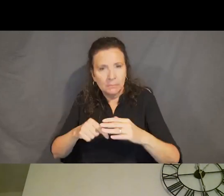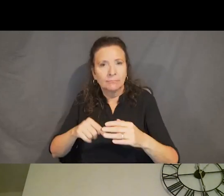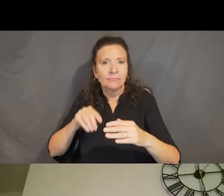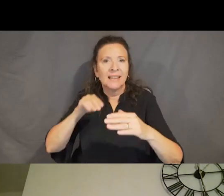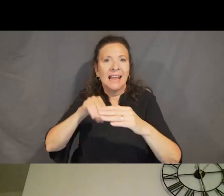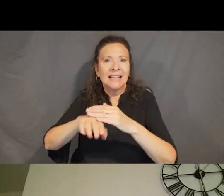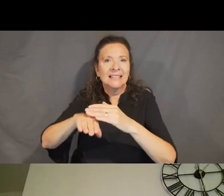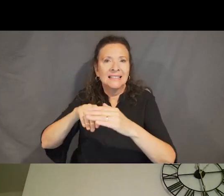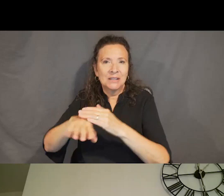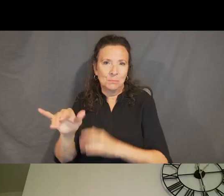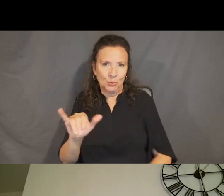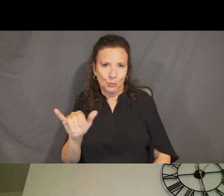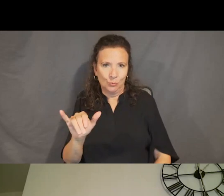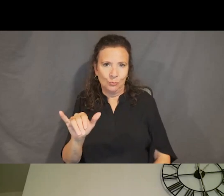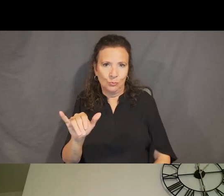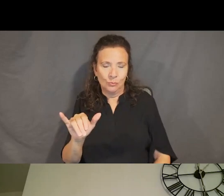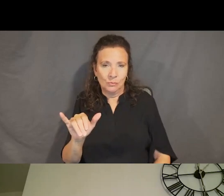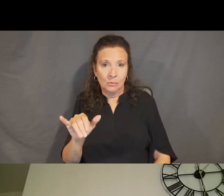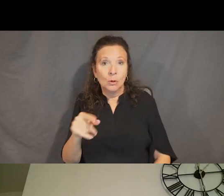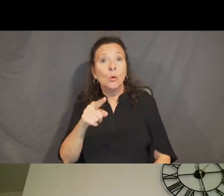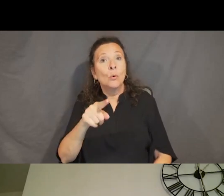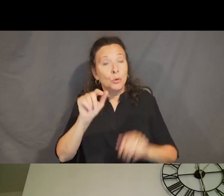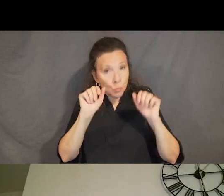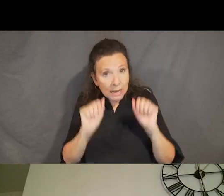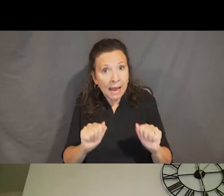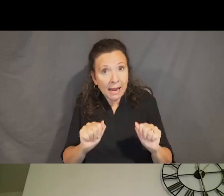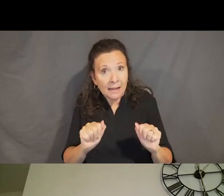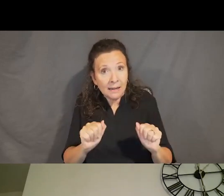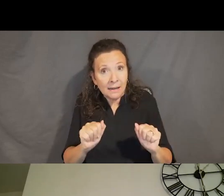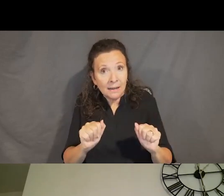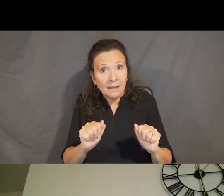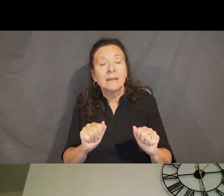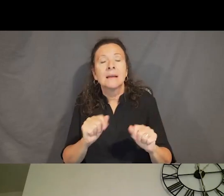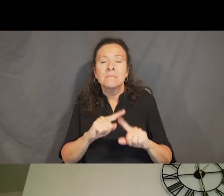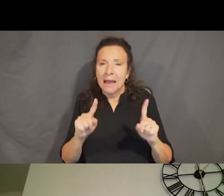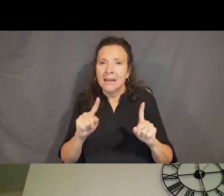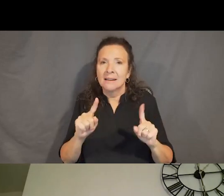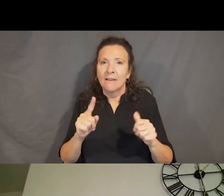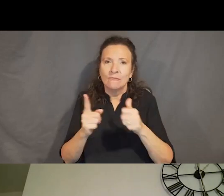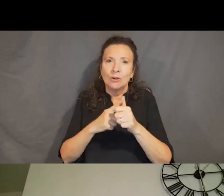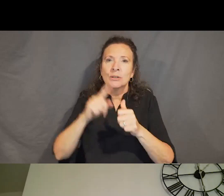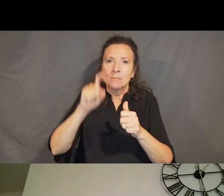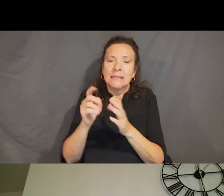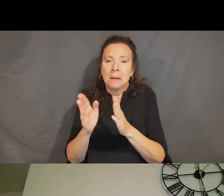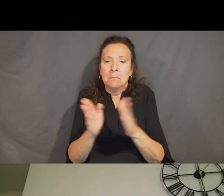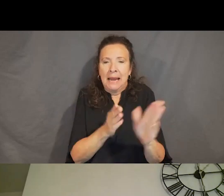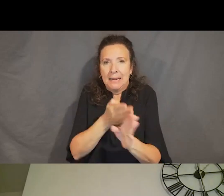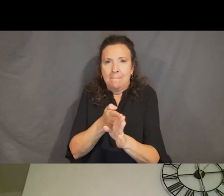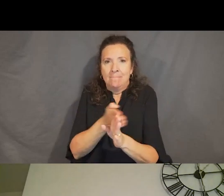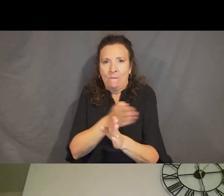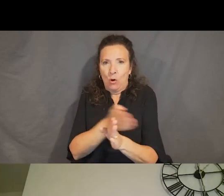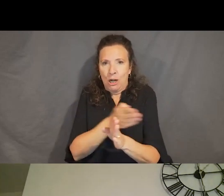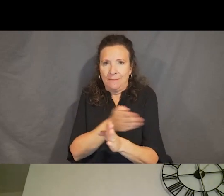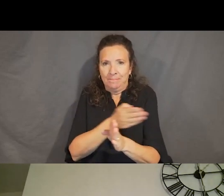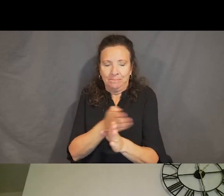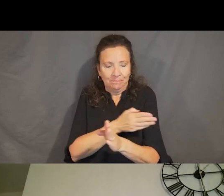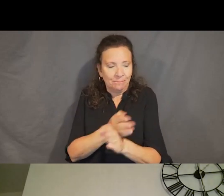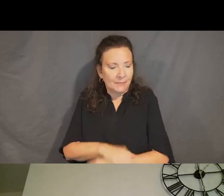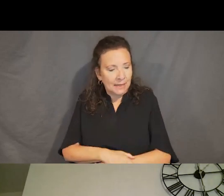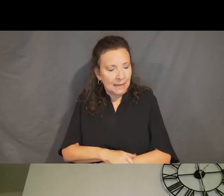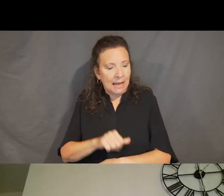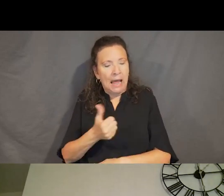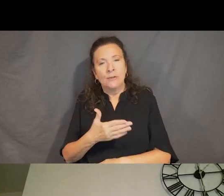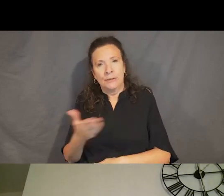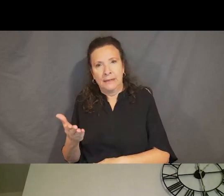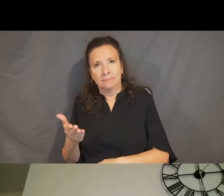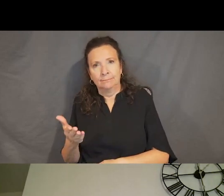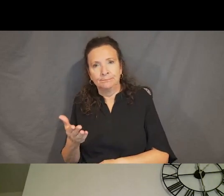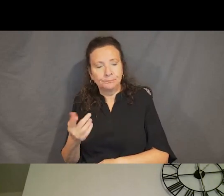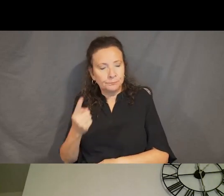you just need to plan for it. The other thing is you want to factor in the people who are going to